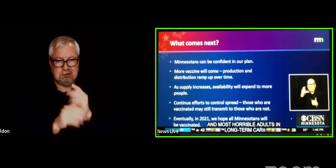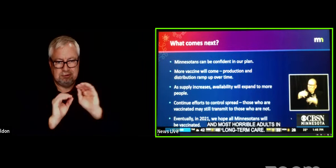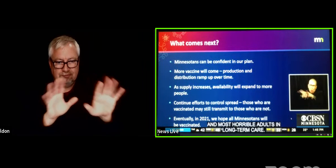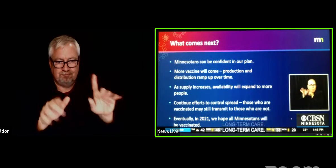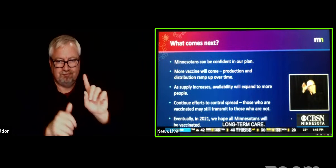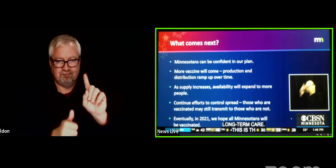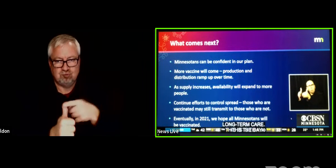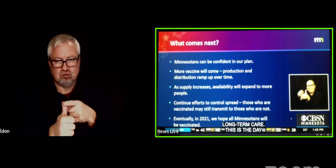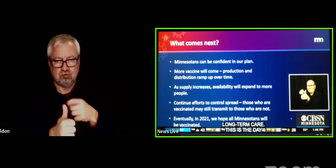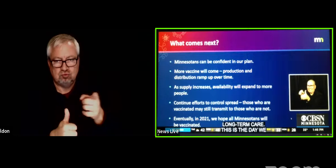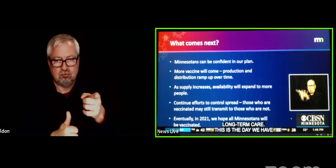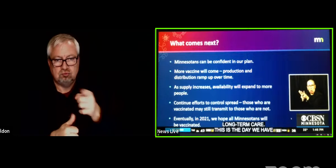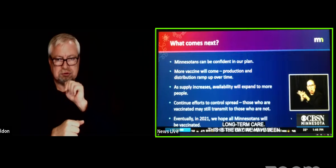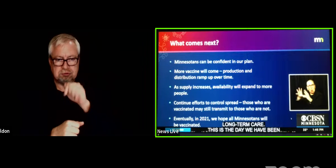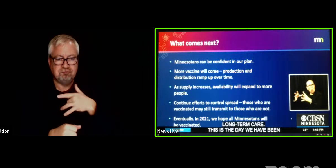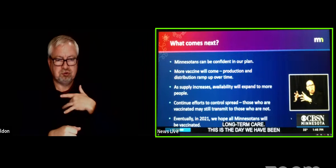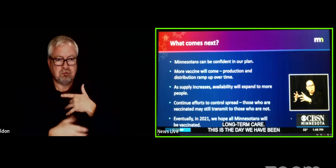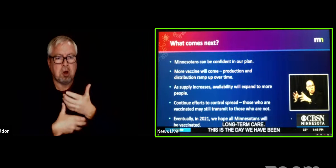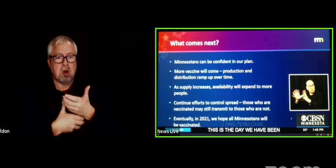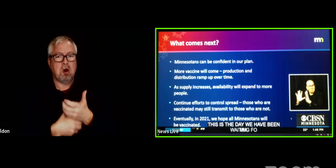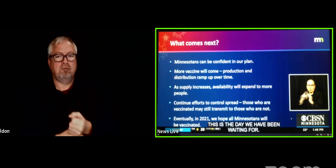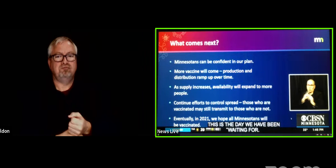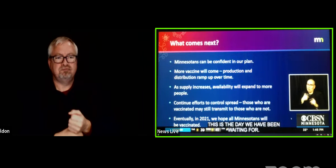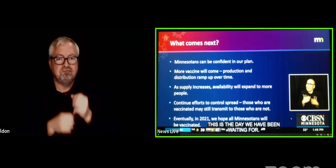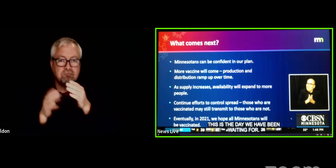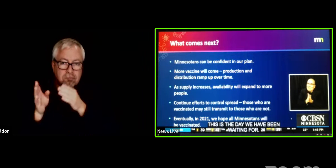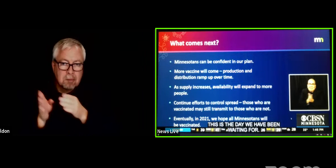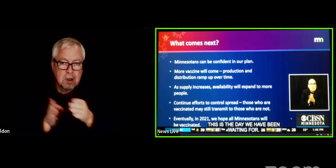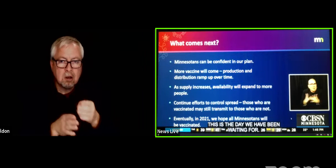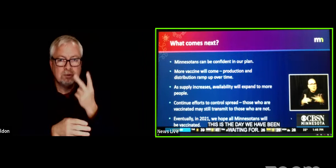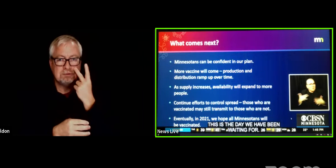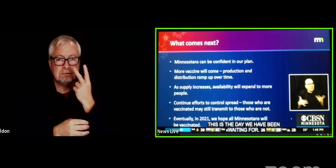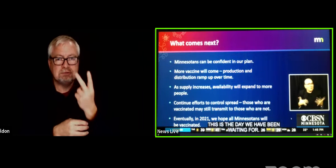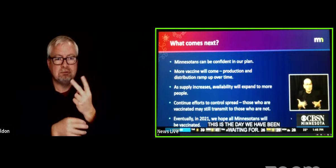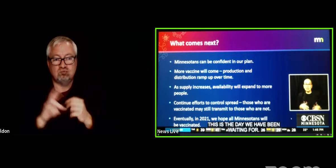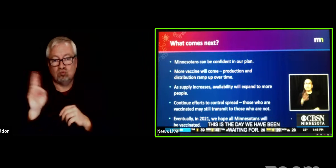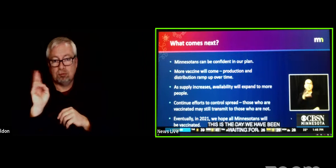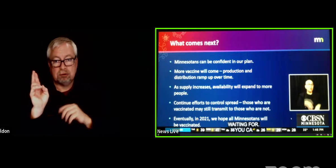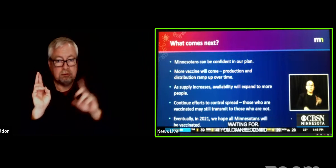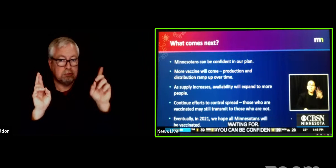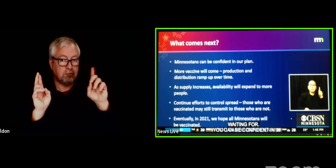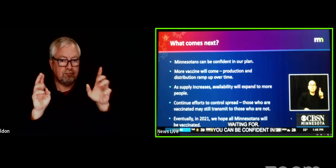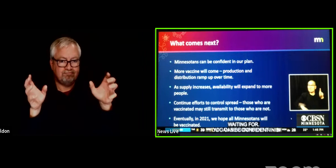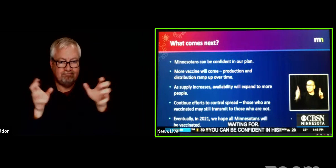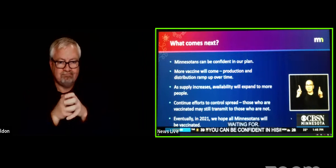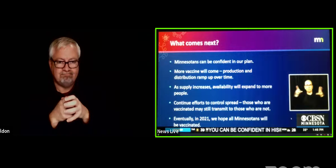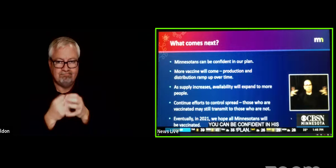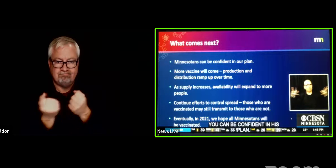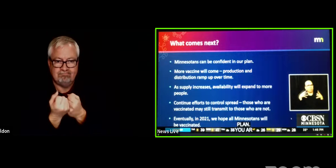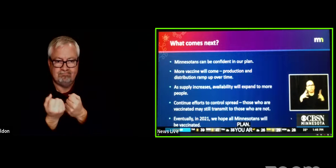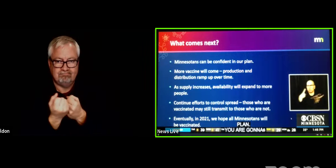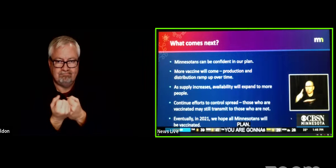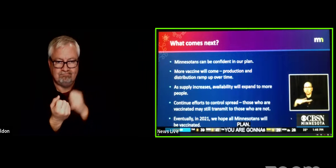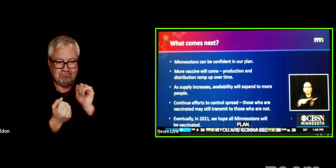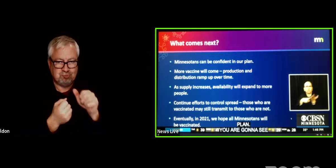YOU'RE GOING TO SEE IT BE BIPARTISANLY, YOU'LL SEE THE DATA BE OUT IN FRONT OF YOU. MORE VACCINE IS COMING, PRODUCTION WILL RAMP UP, SOON THERE WILL BE